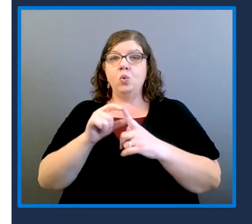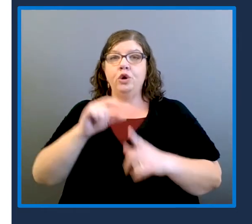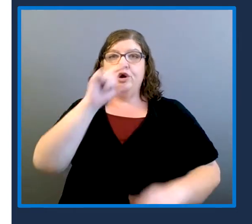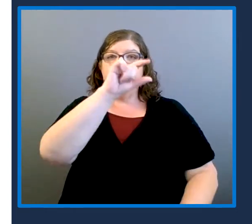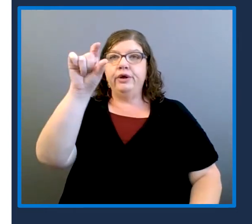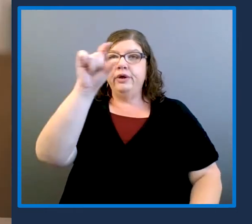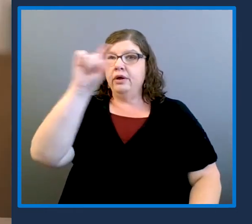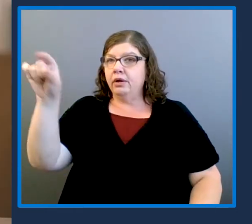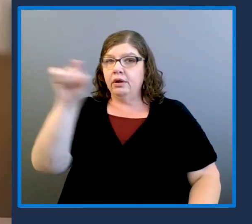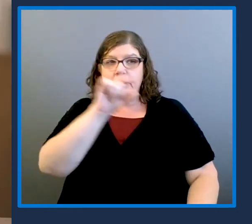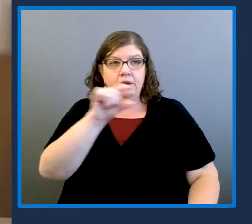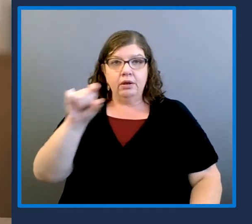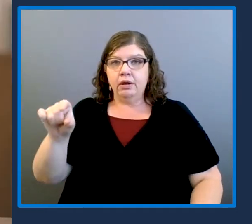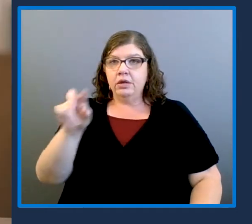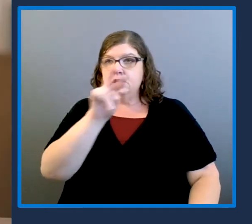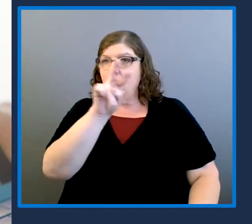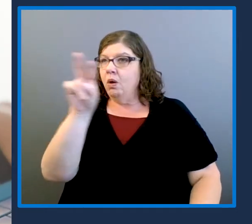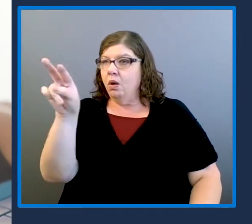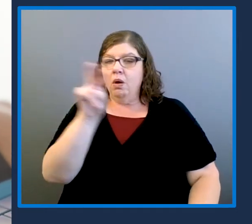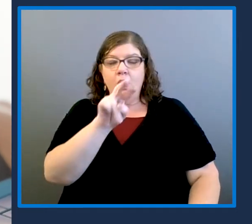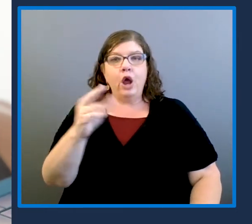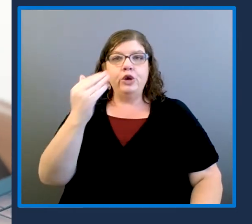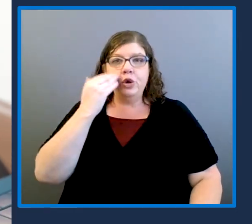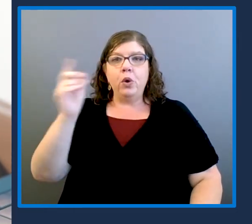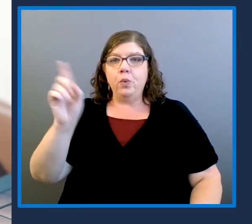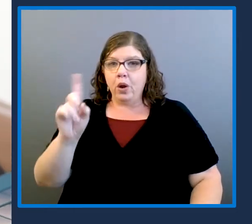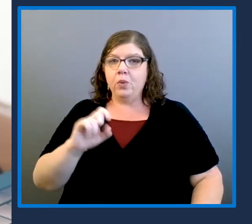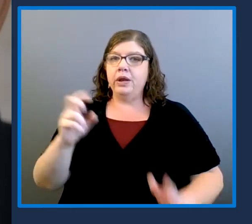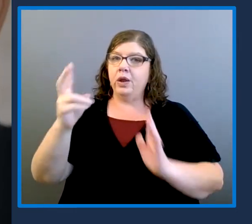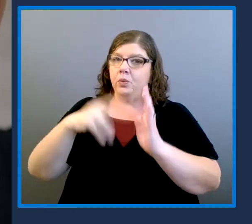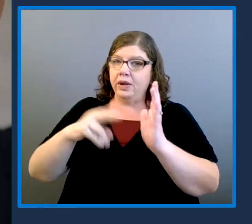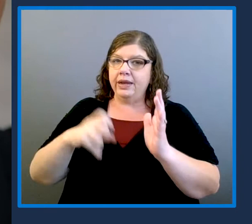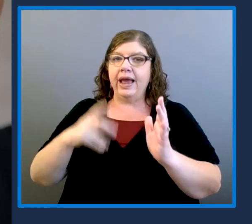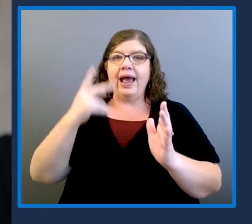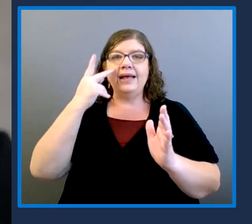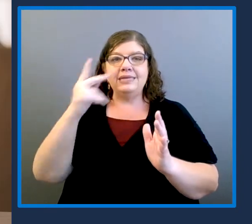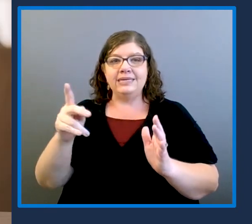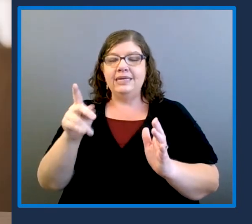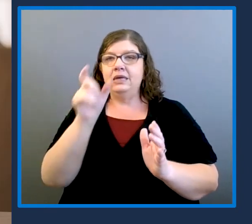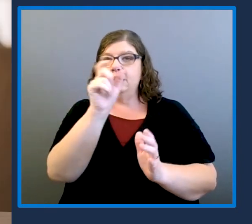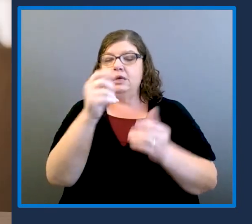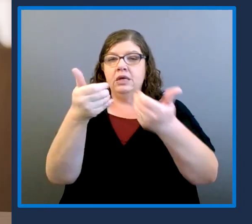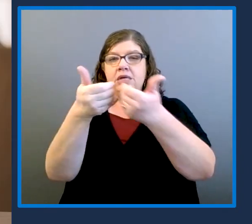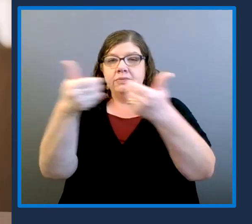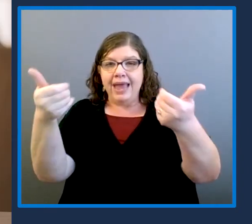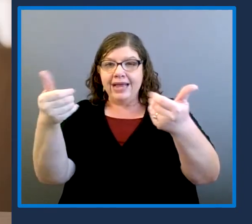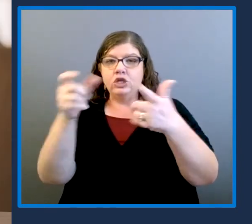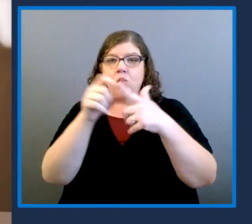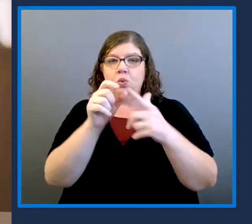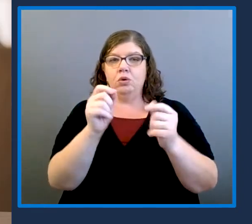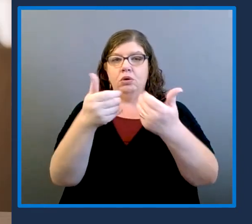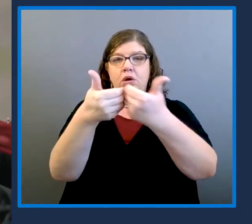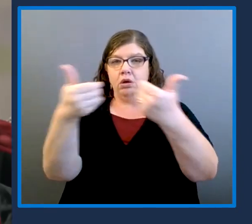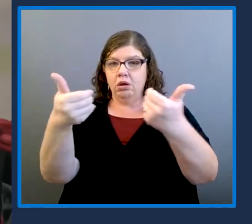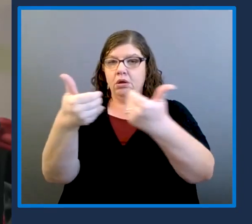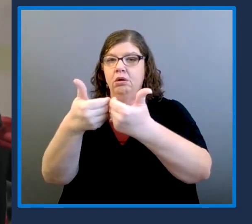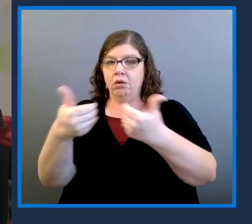it highlights the words that know where i am when it's reading i see spaces between the words